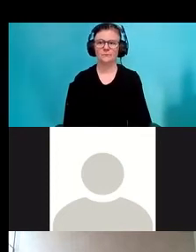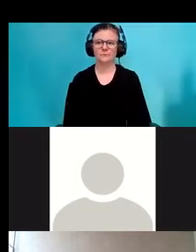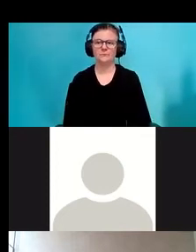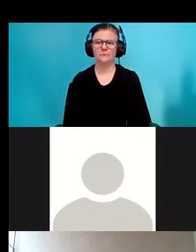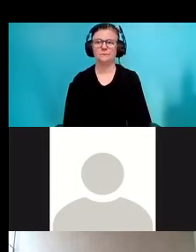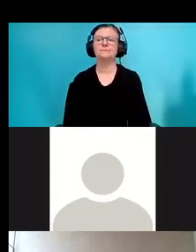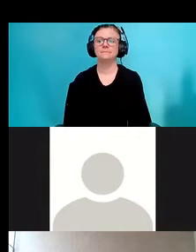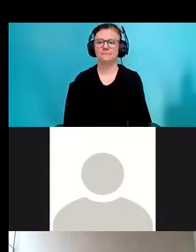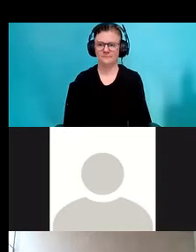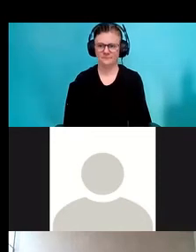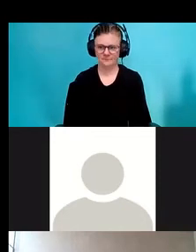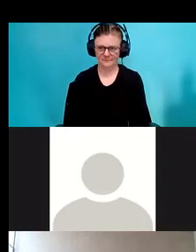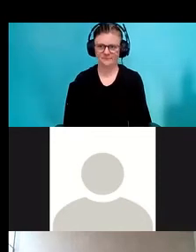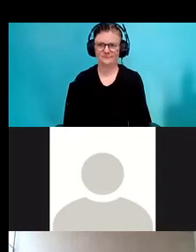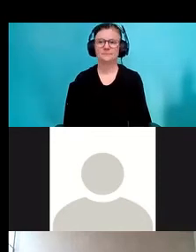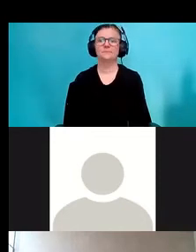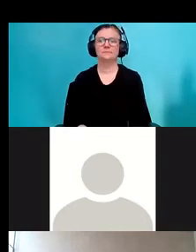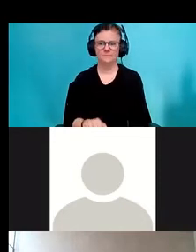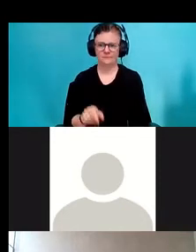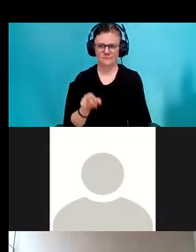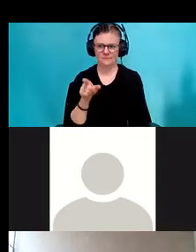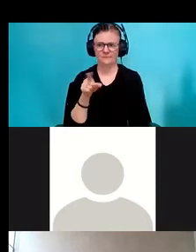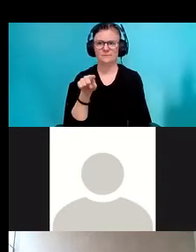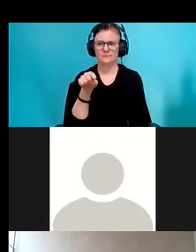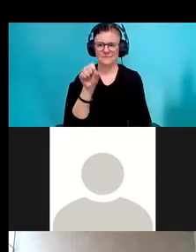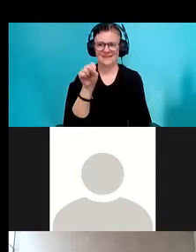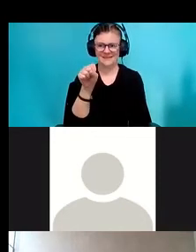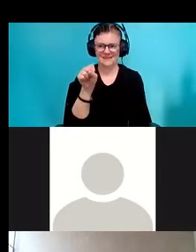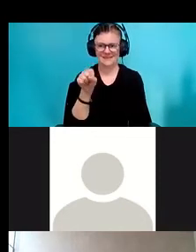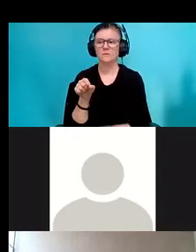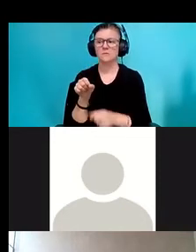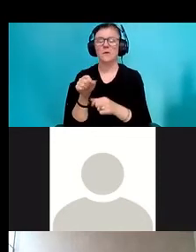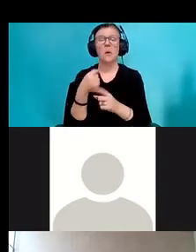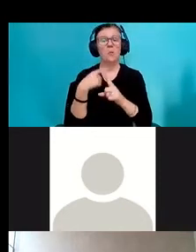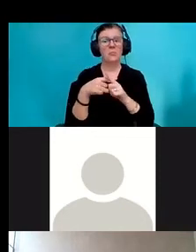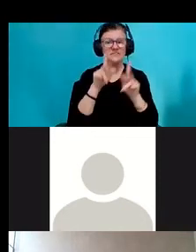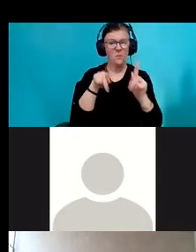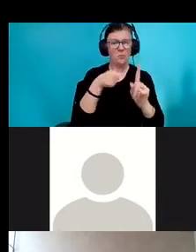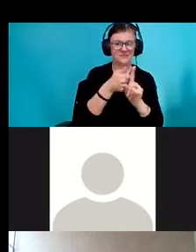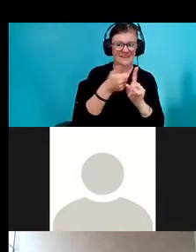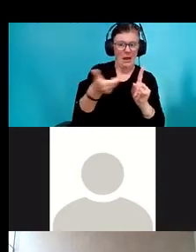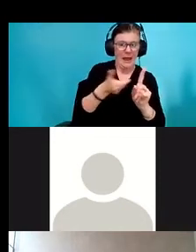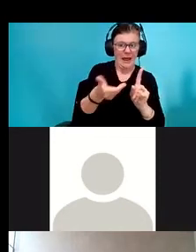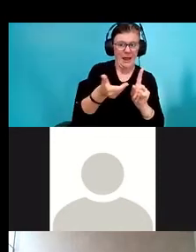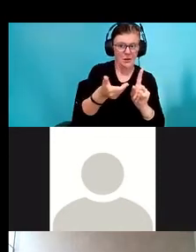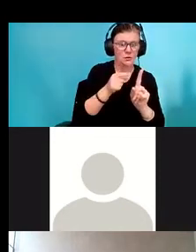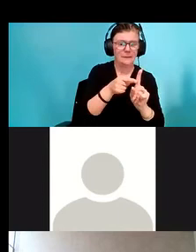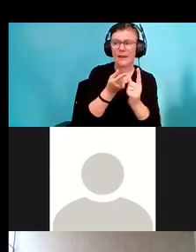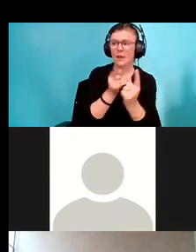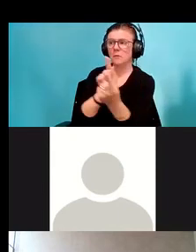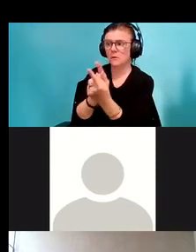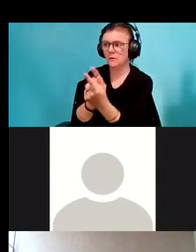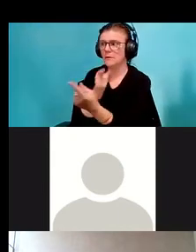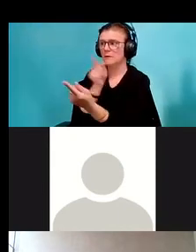"Being able to see other people take examples of them having conversations, which feels like such a small piece, but does have an impact."